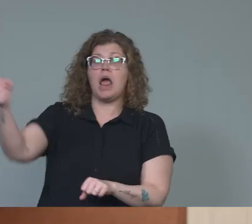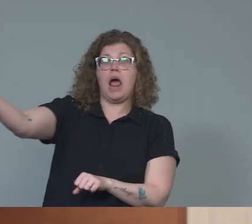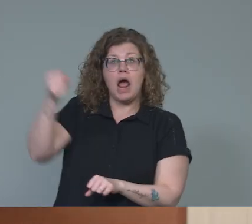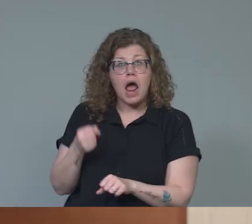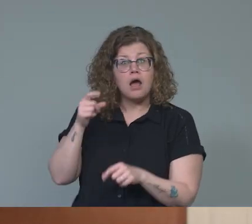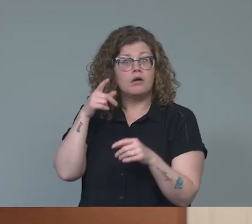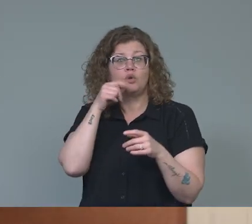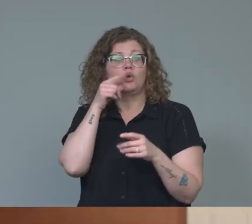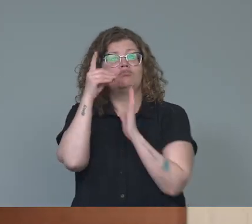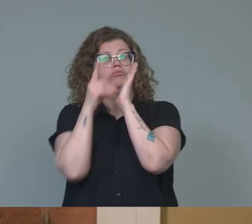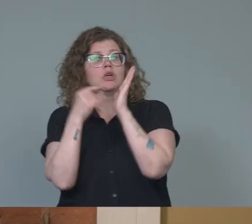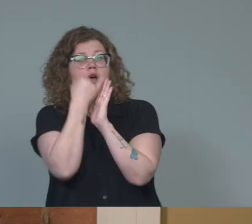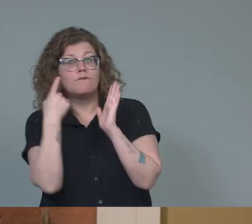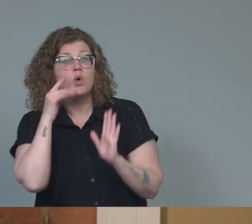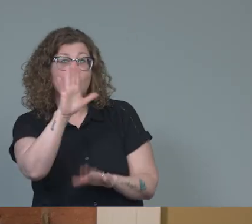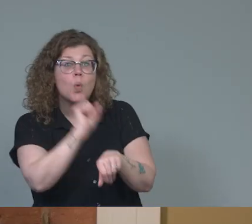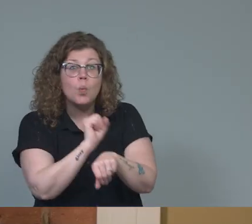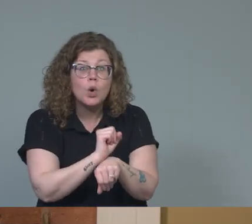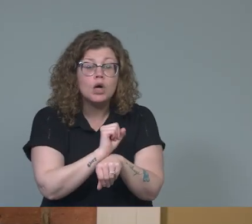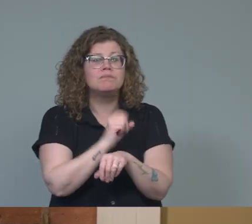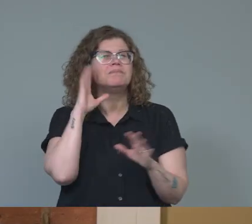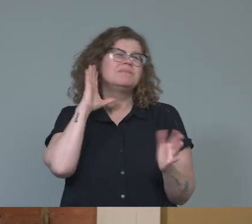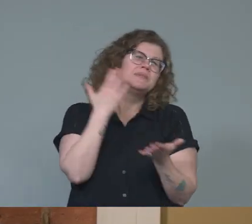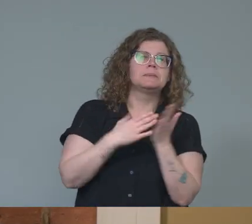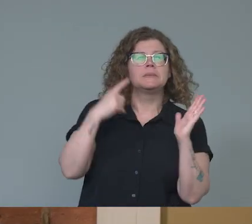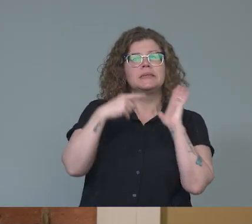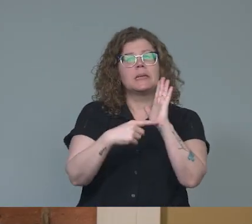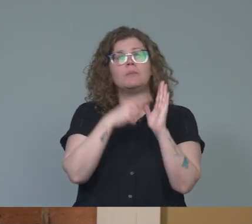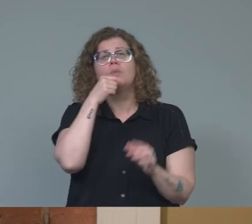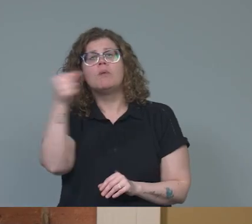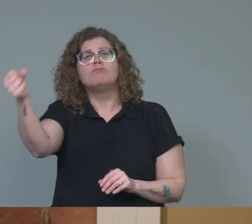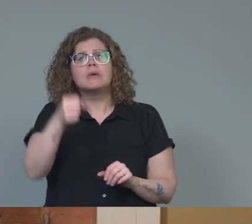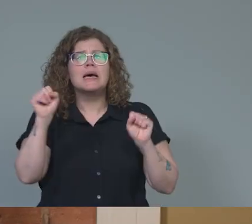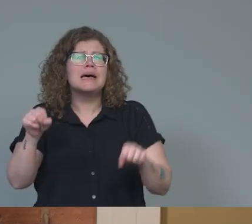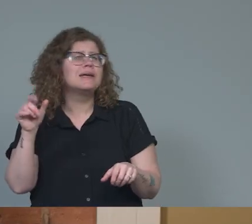into your detailed design process? So a lot of artists fabricate themselves when they're beginning, so they have